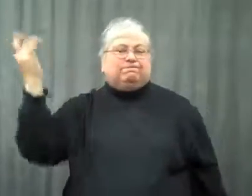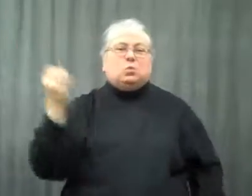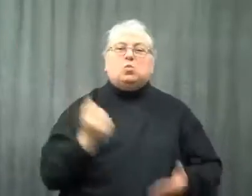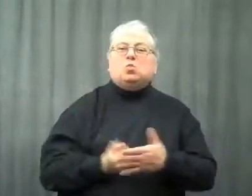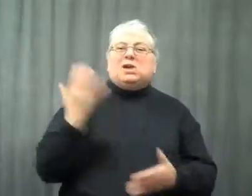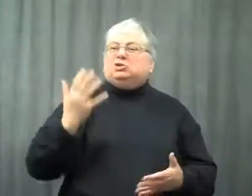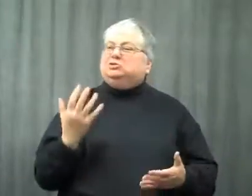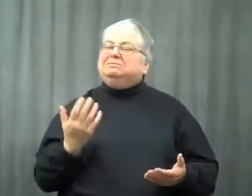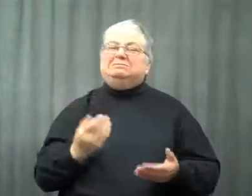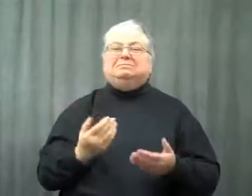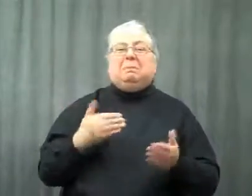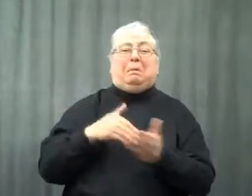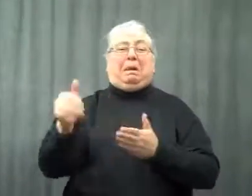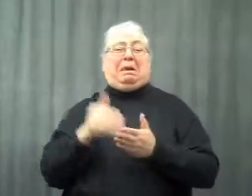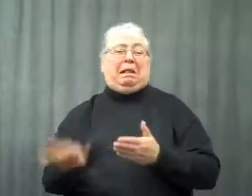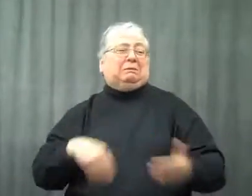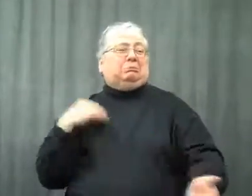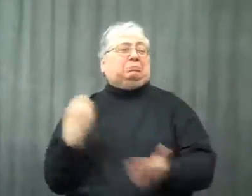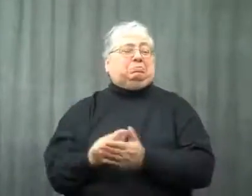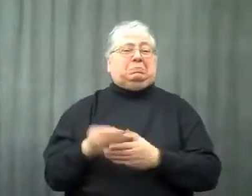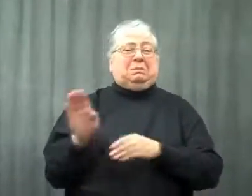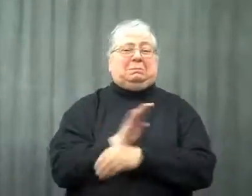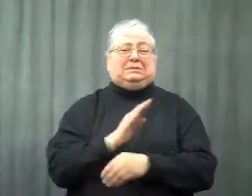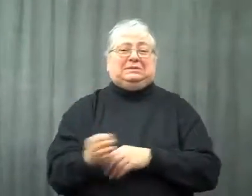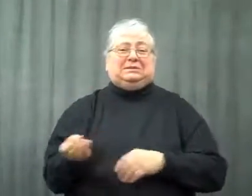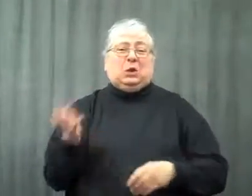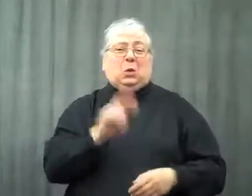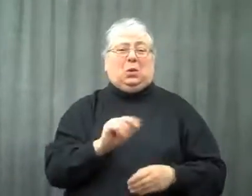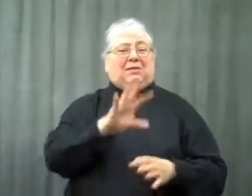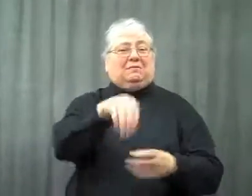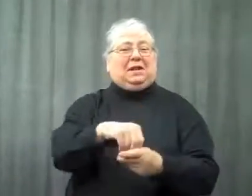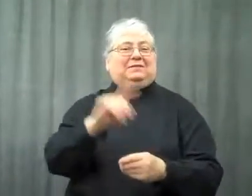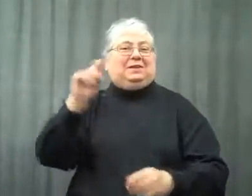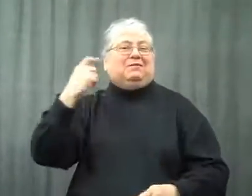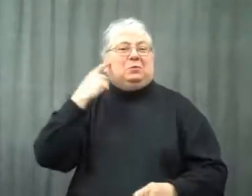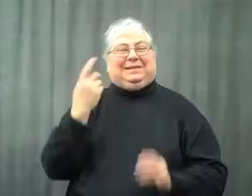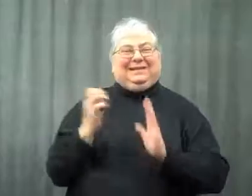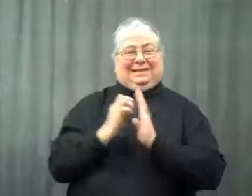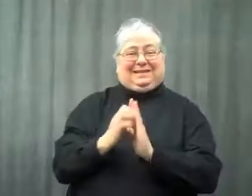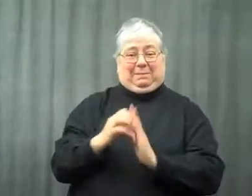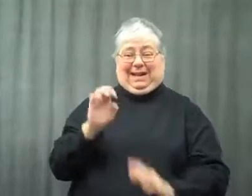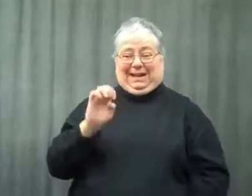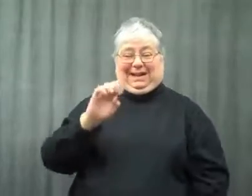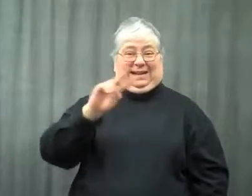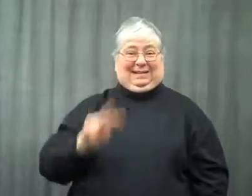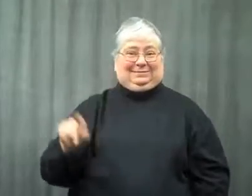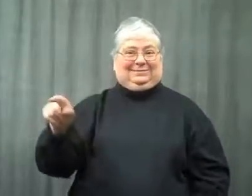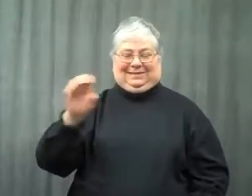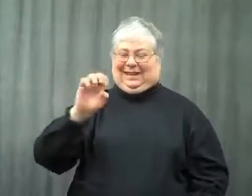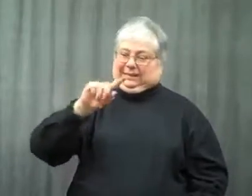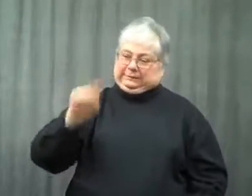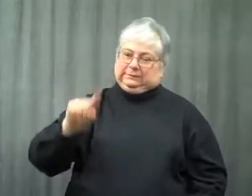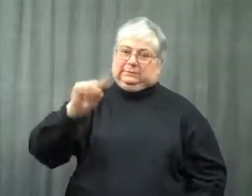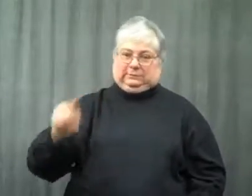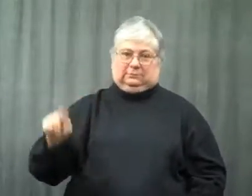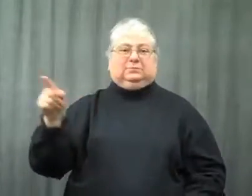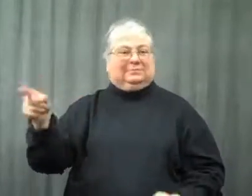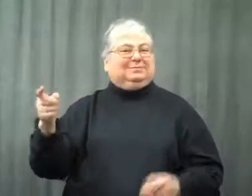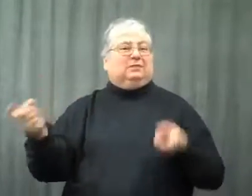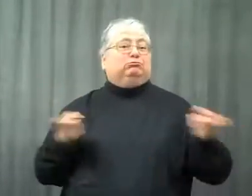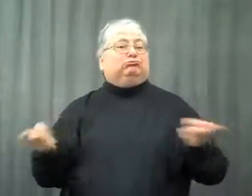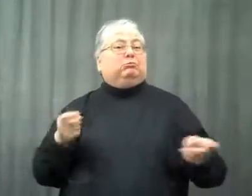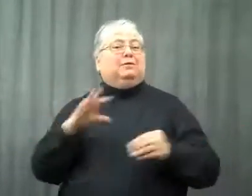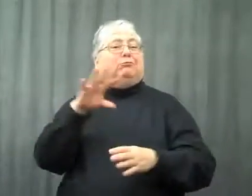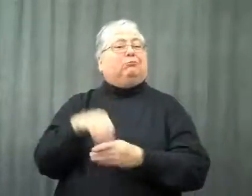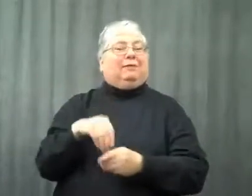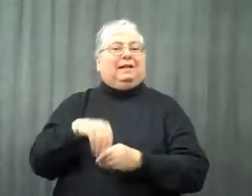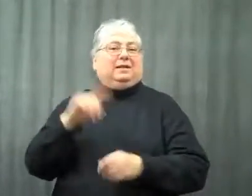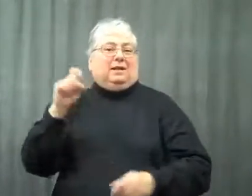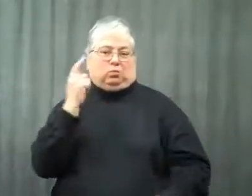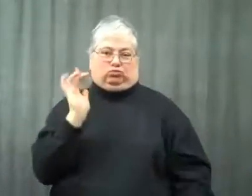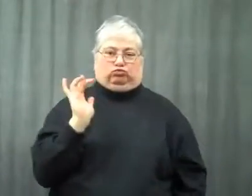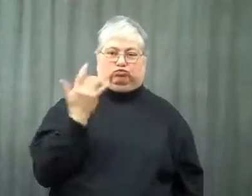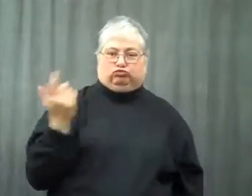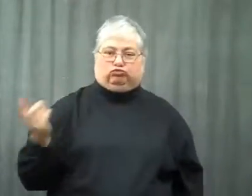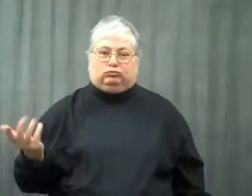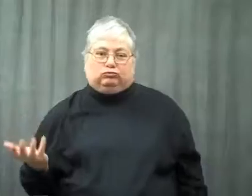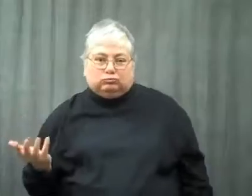They are tired of millionaire businessmen influencing the government. Ezz is one such person.